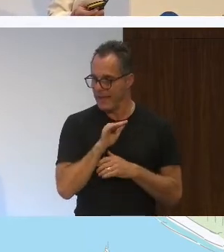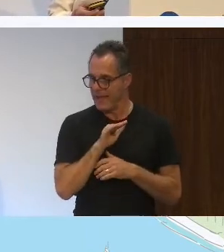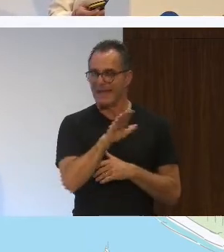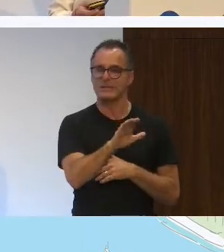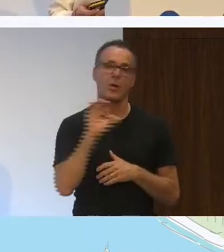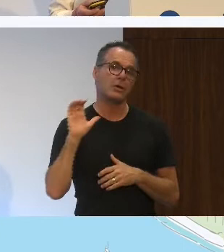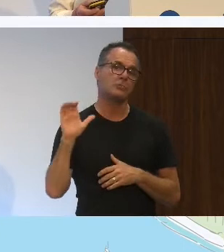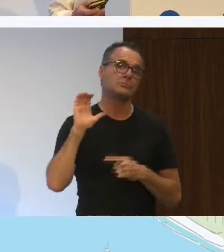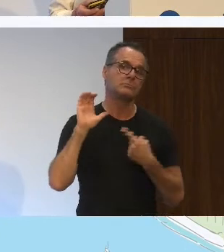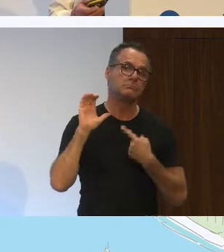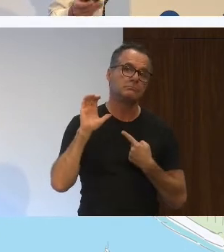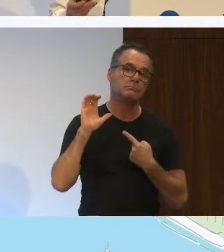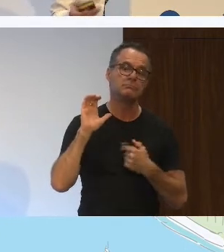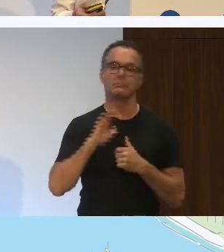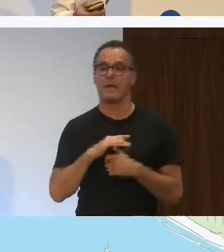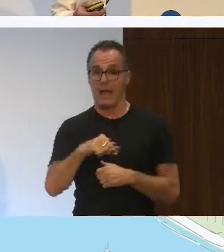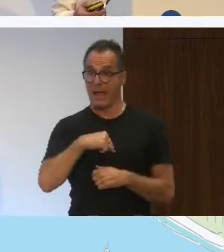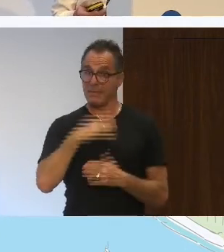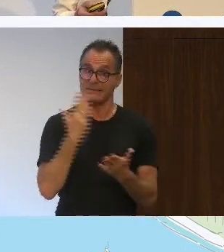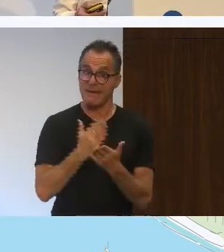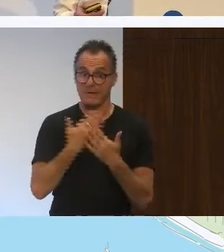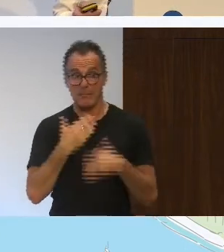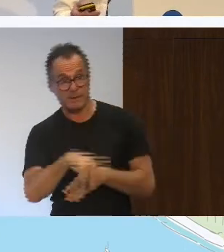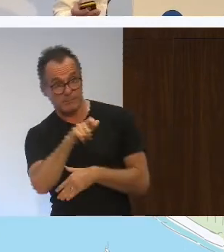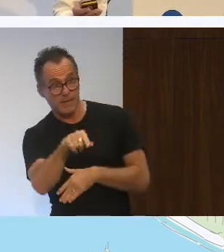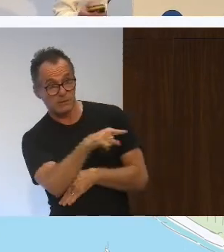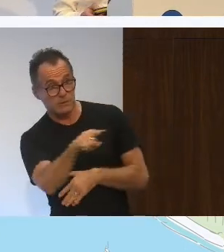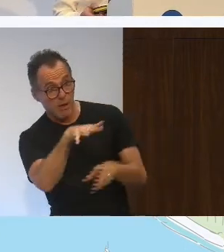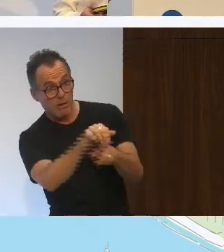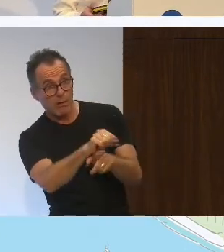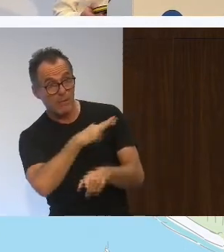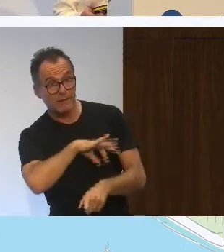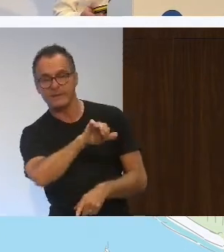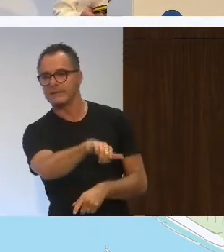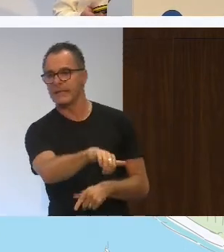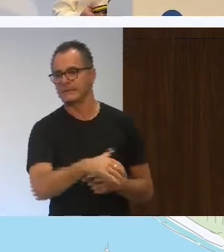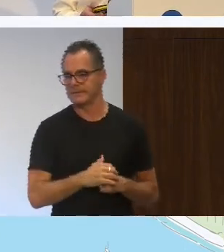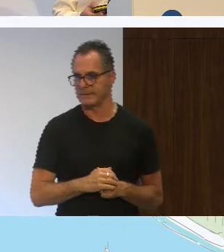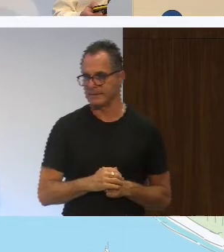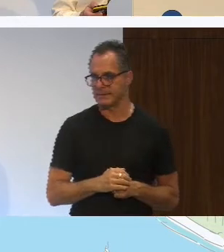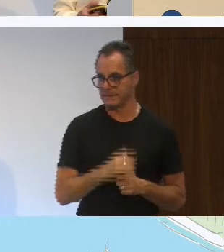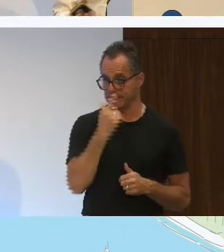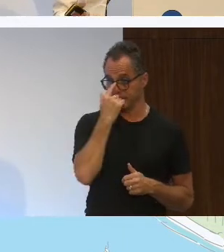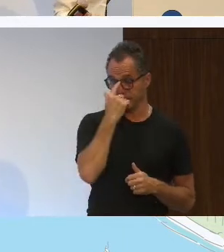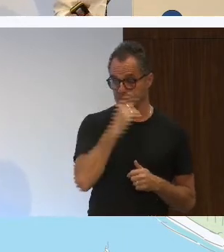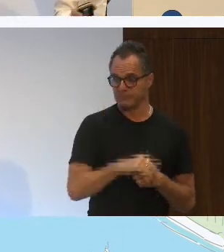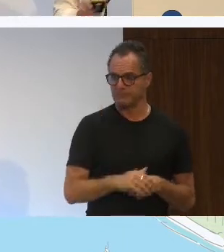And and I have definitely had patients who've benefited from these in the past Precision tinted lenses.